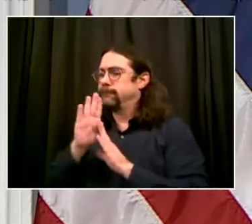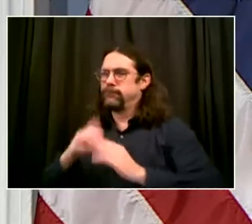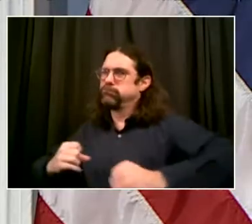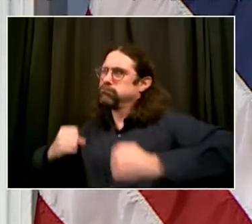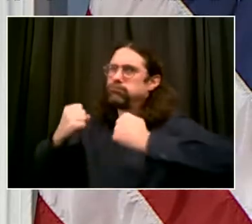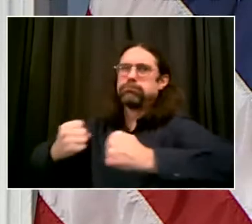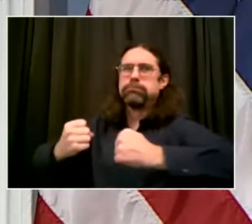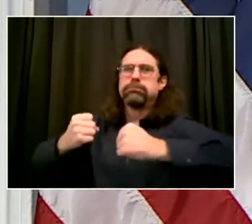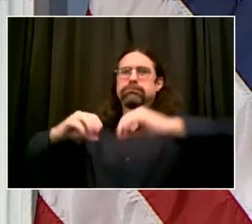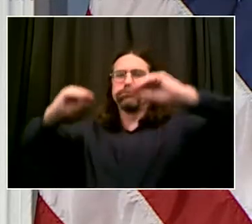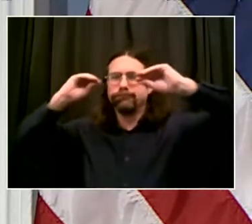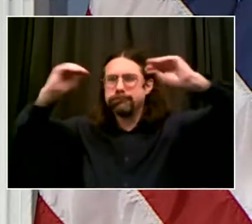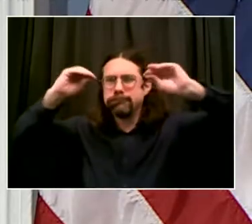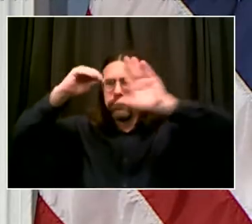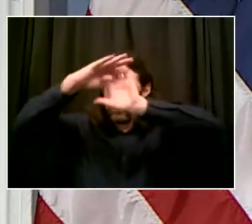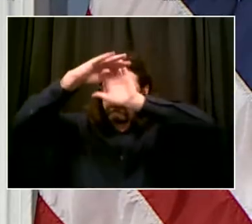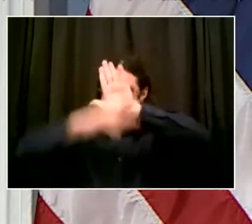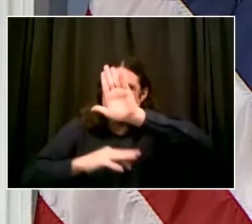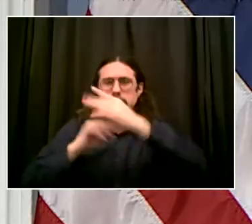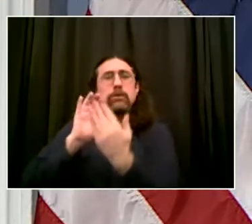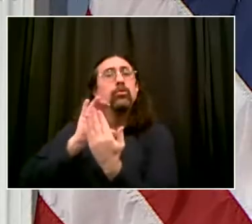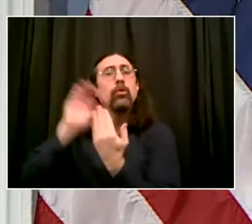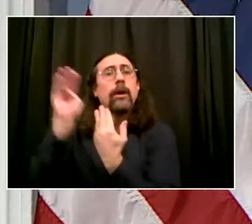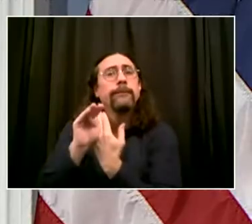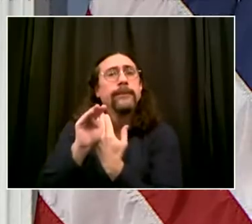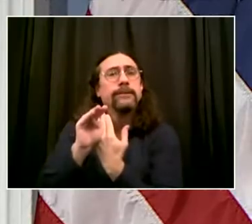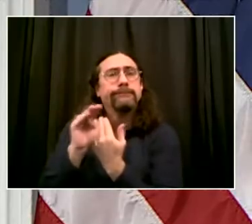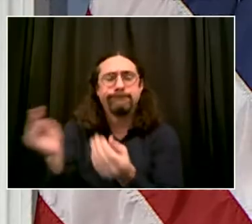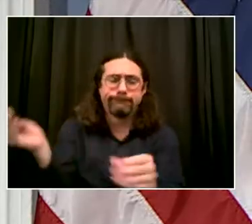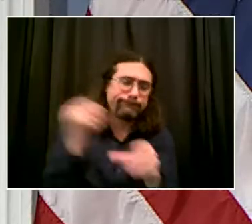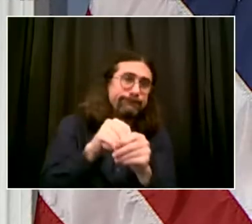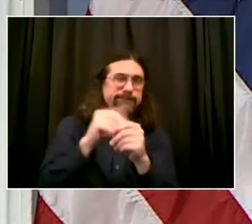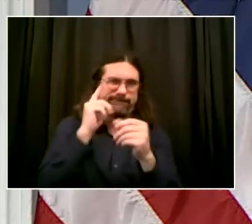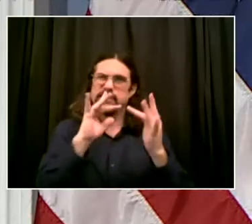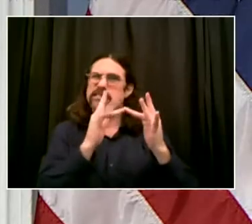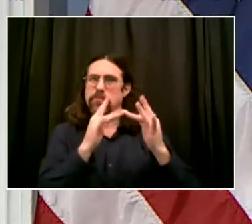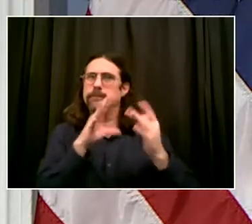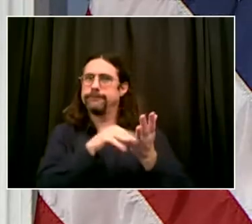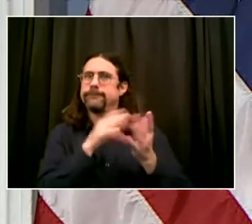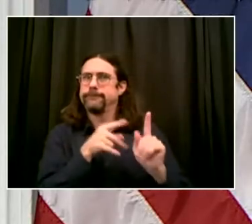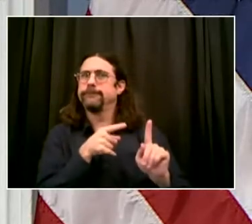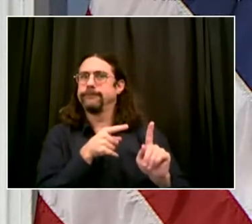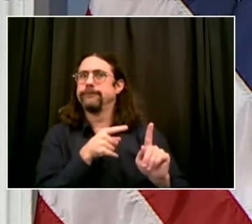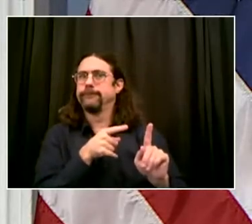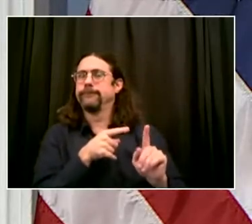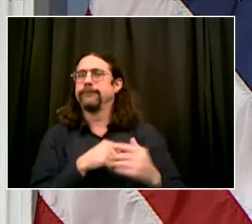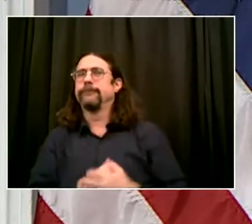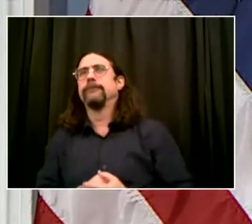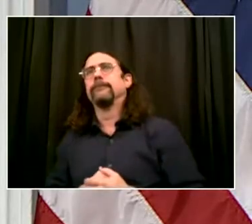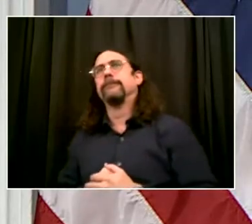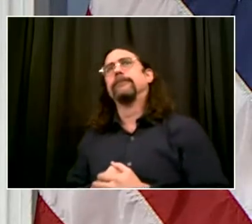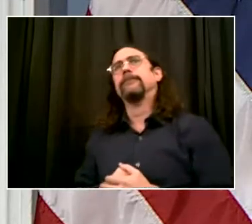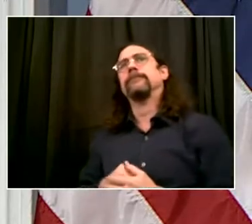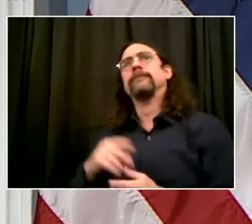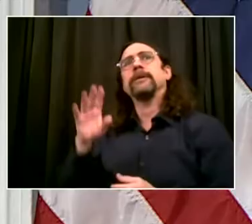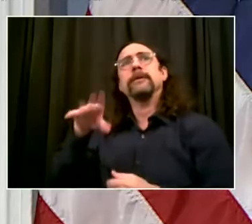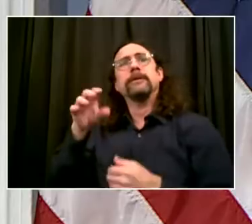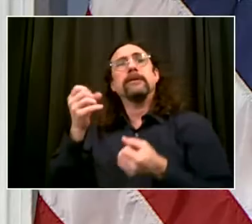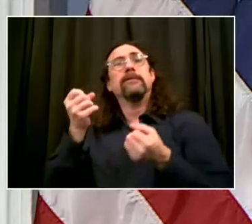WWORKING WELL AND THAT IS IMPORTANT TO FIX THAT BUT I HAVE ALSO SPOKEN TO PARENTS AND A